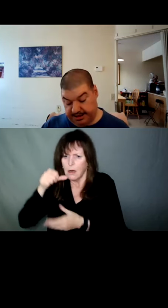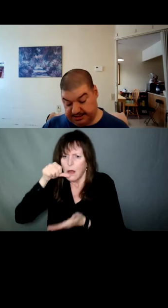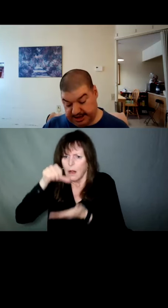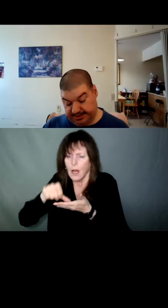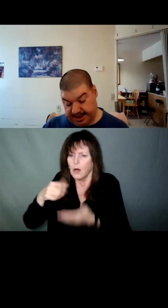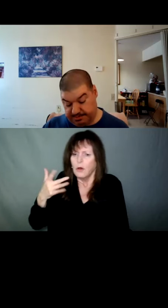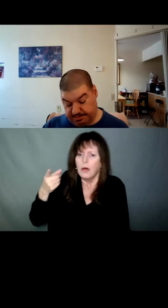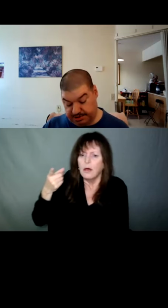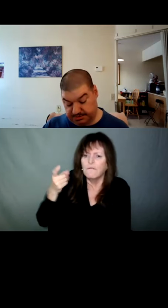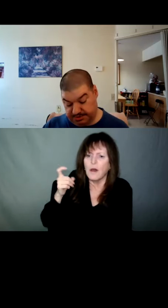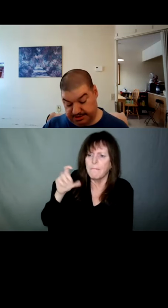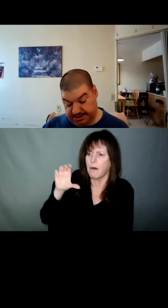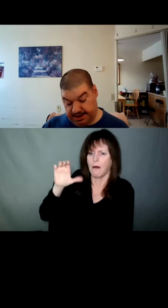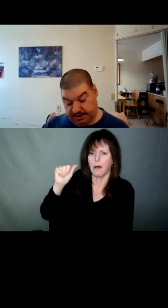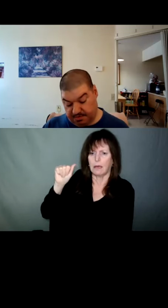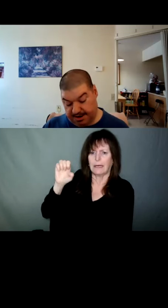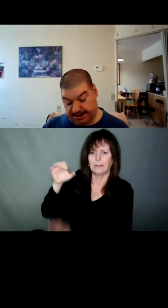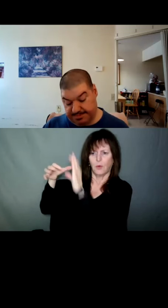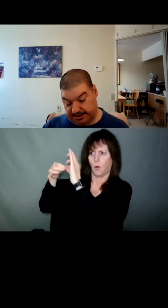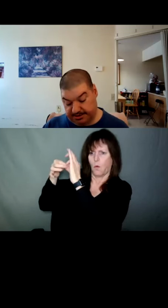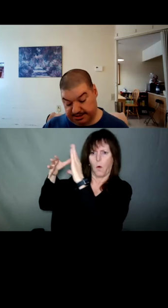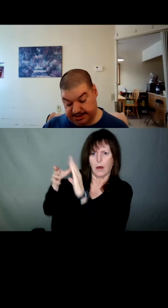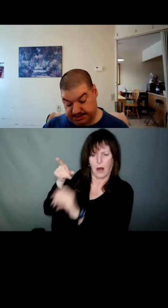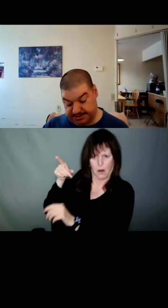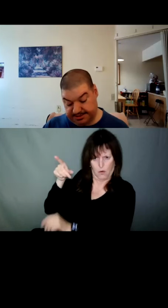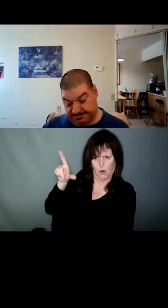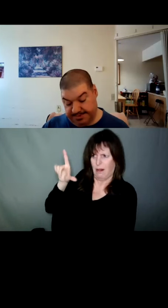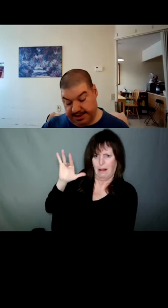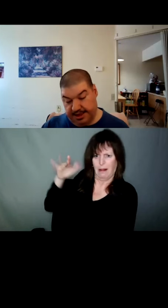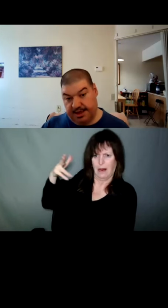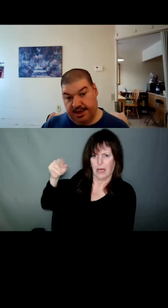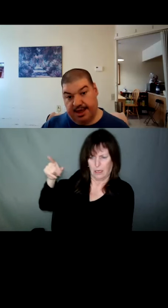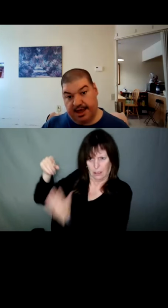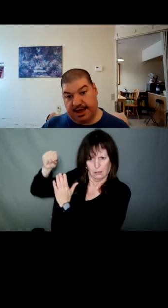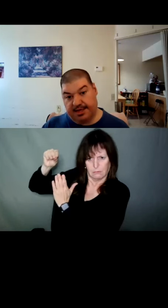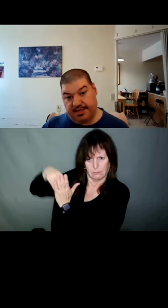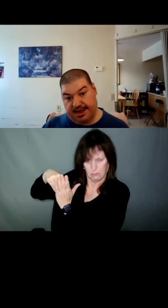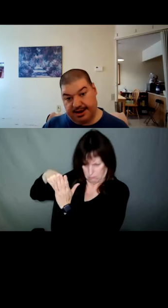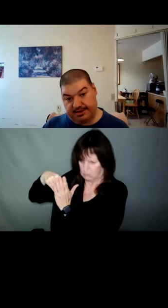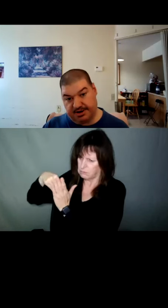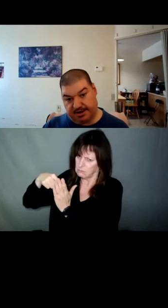They provided me with that document and they also got